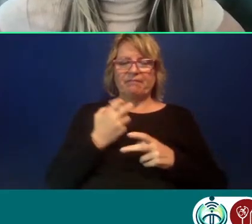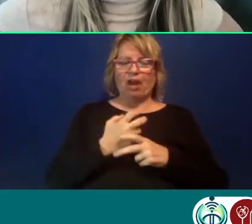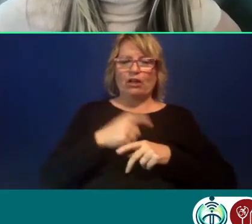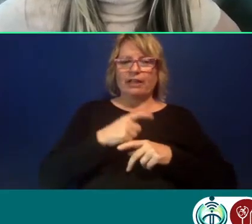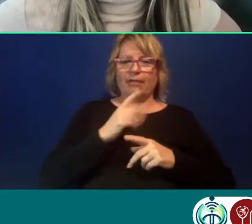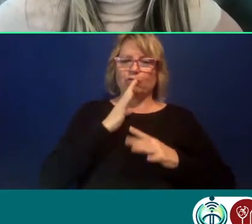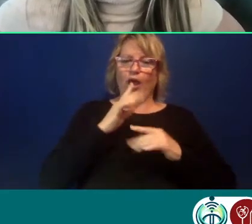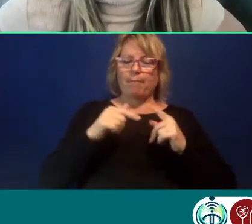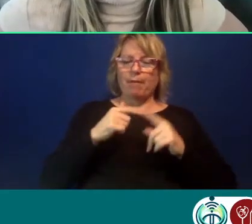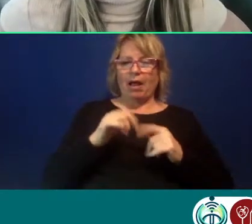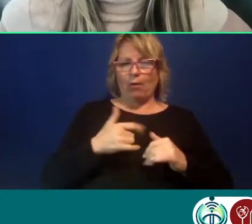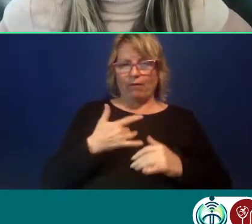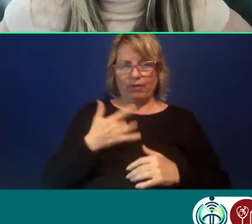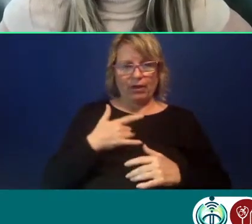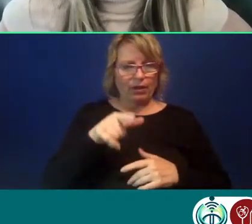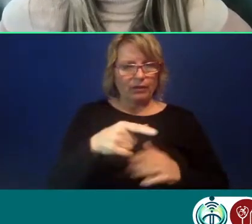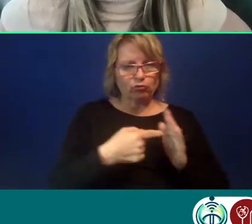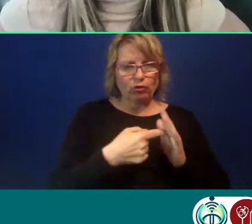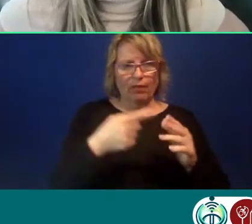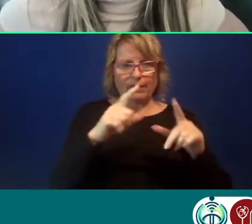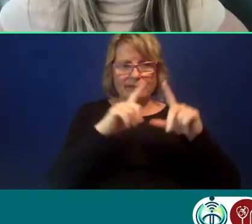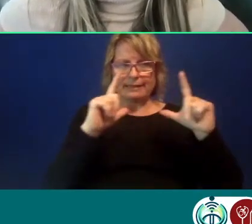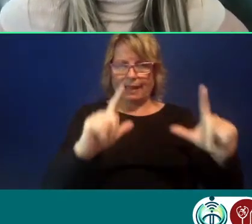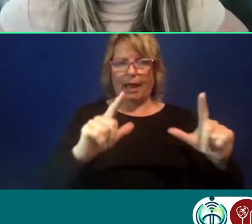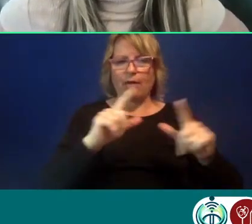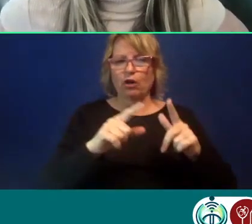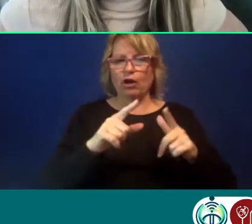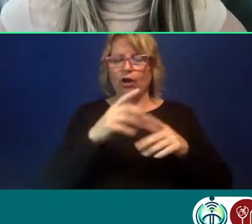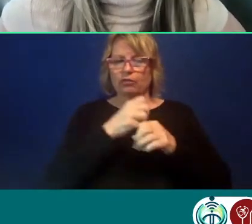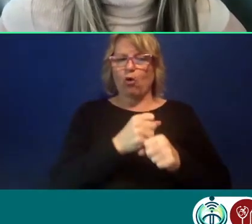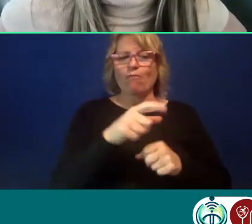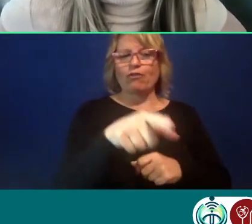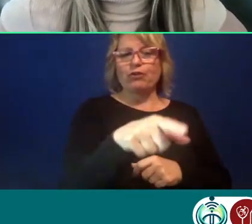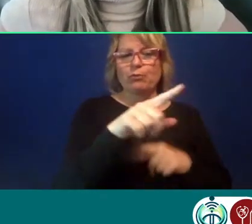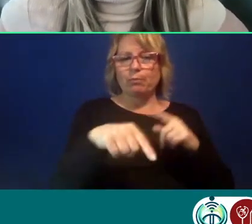or shown on the slide where it kind of does an overview where it says, telehealth often